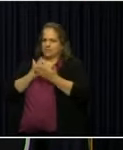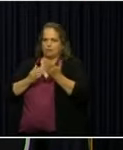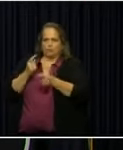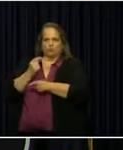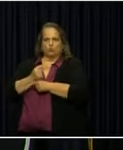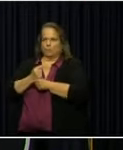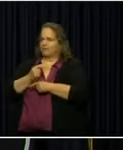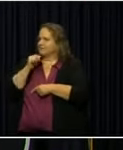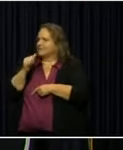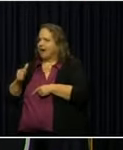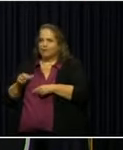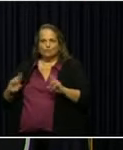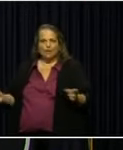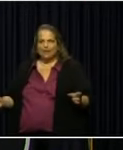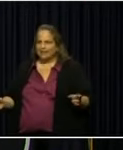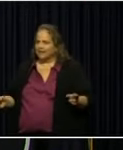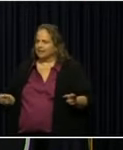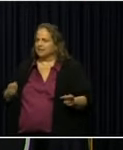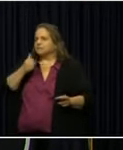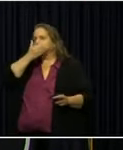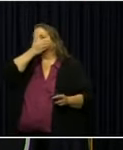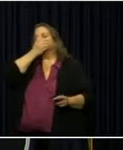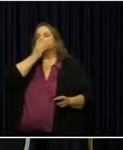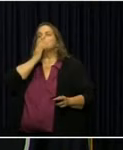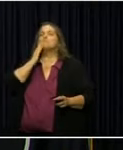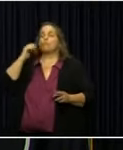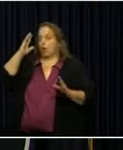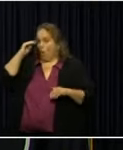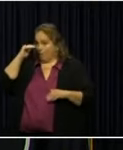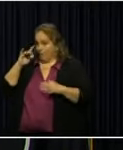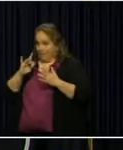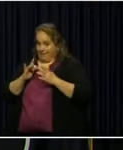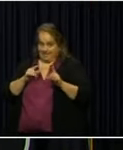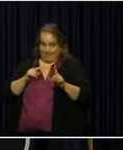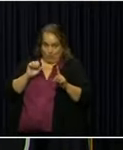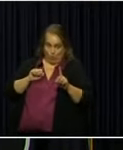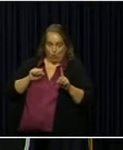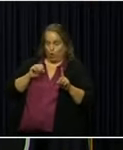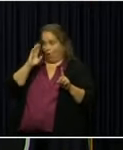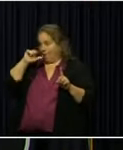BE VERY DIFFERENT. AND SO JUST WITH A NEW NORMAL,